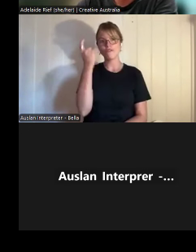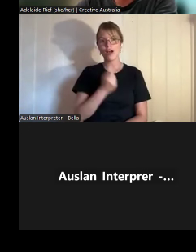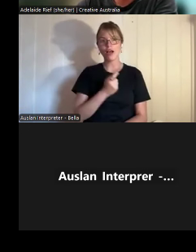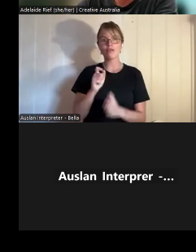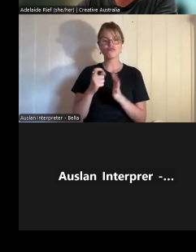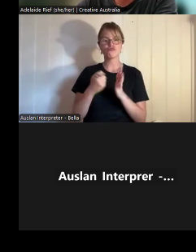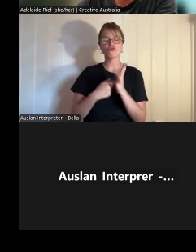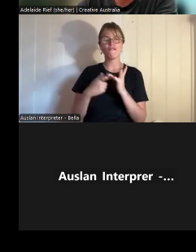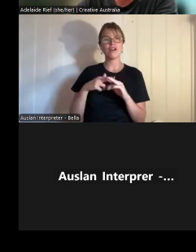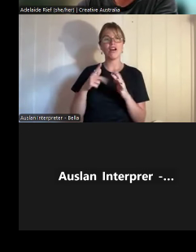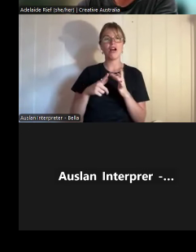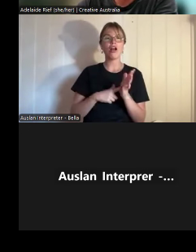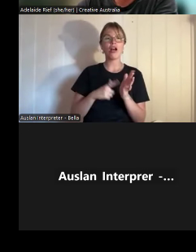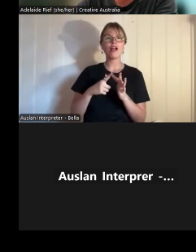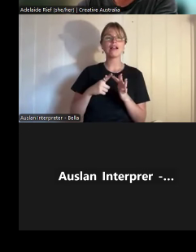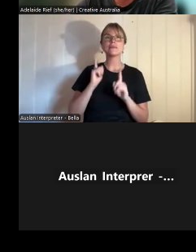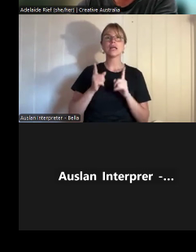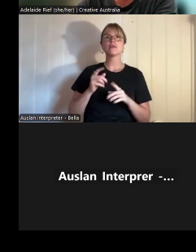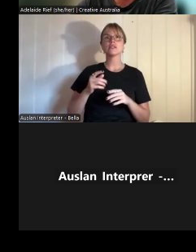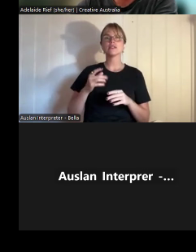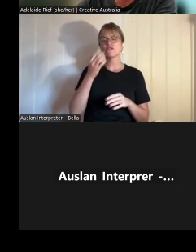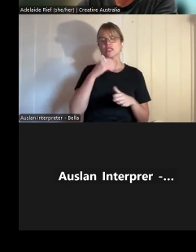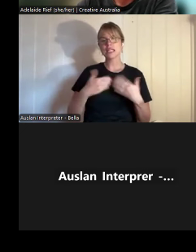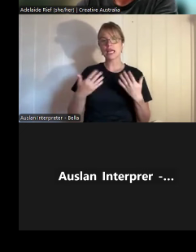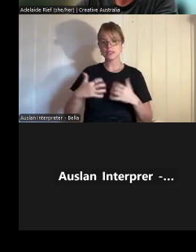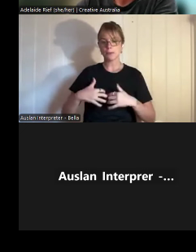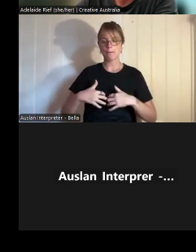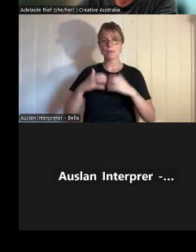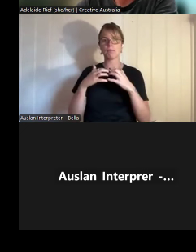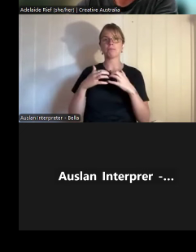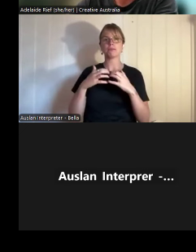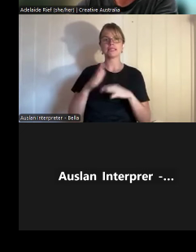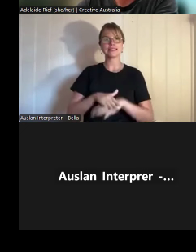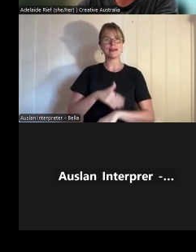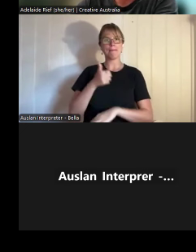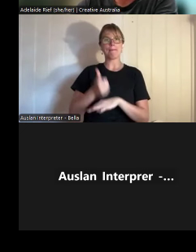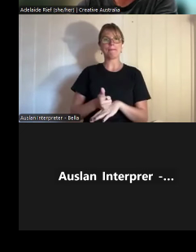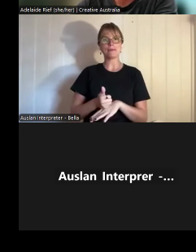for that profile to be set up so please make sure you are you have created an account in the system